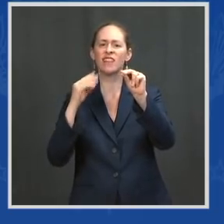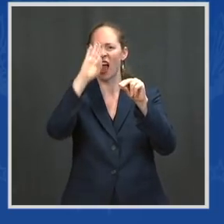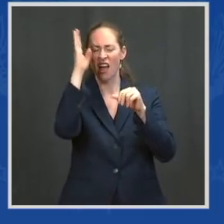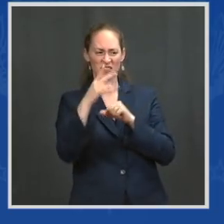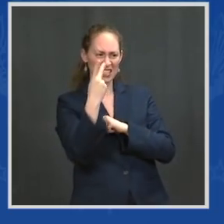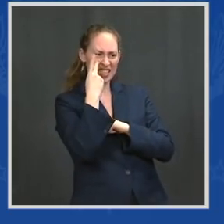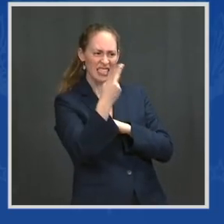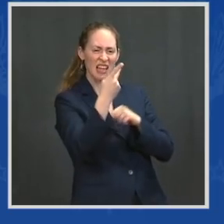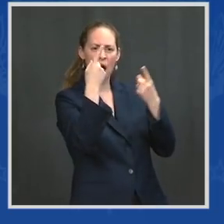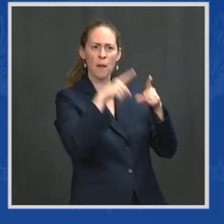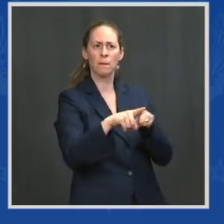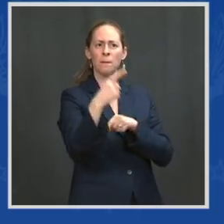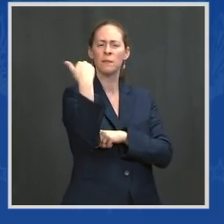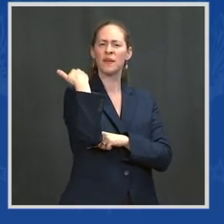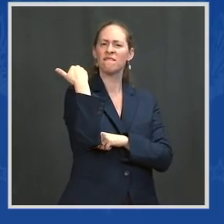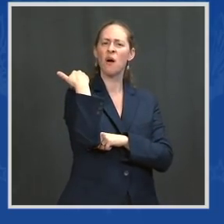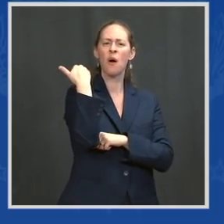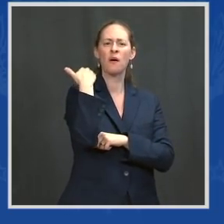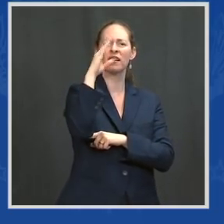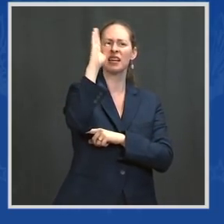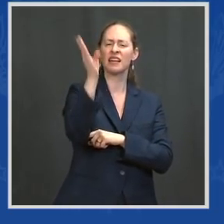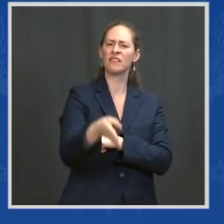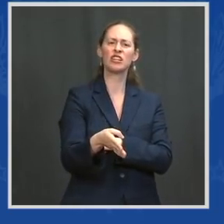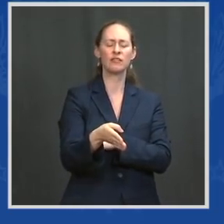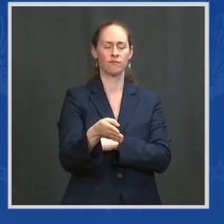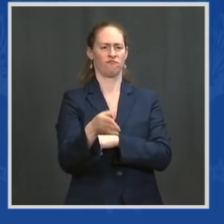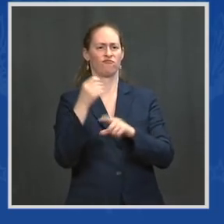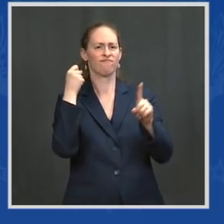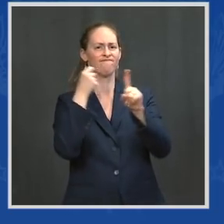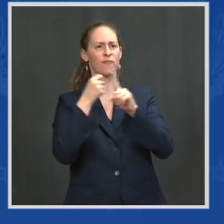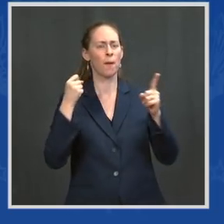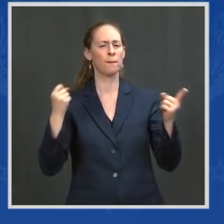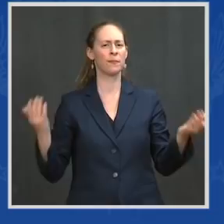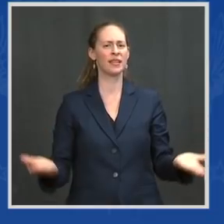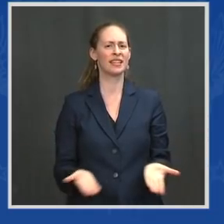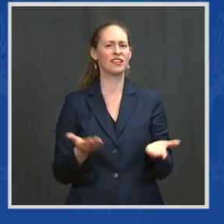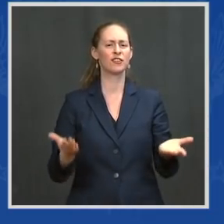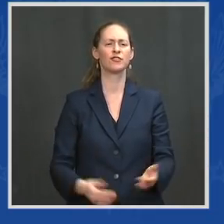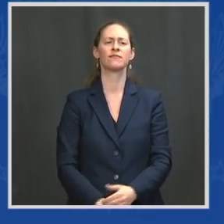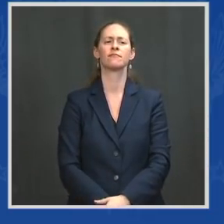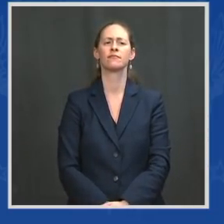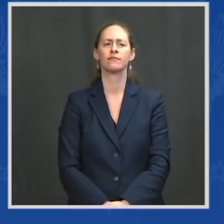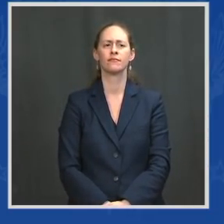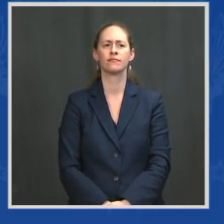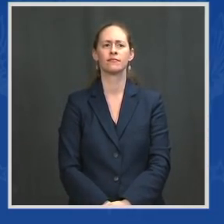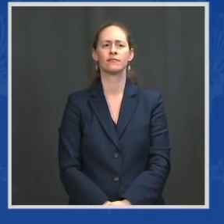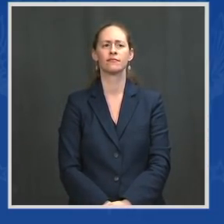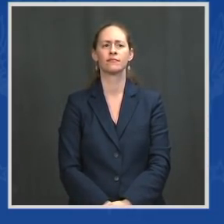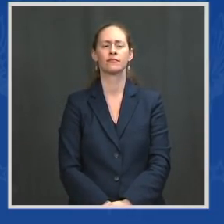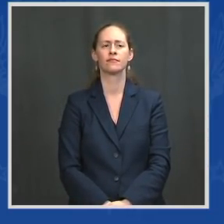has within the course of just 12 years. Southwest Louisiana has experienced loss of life.